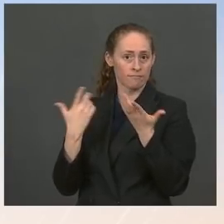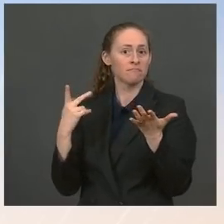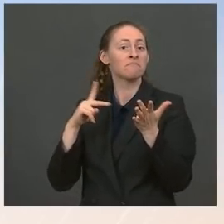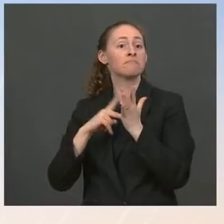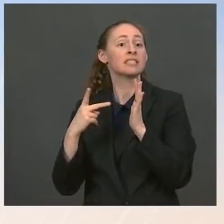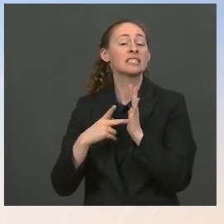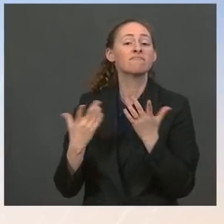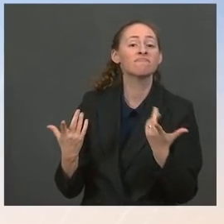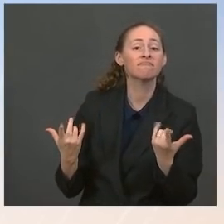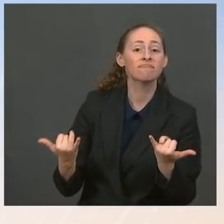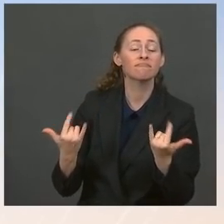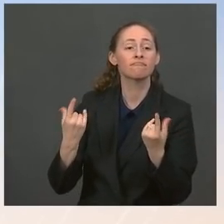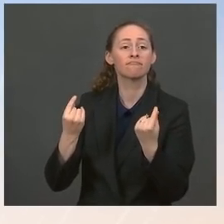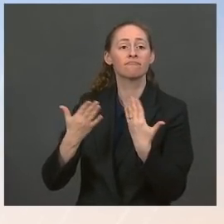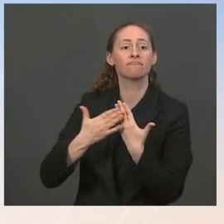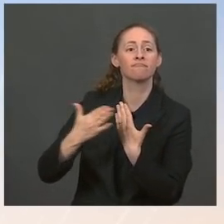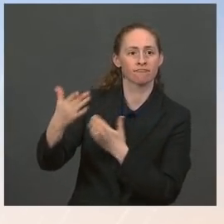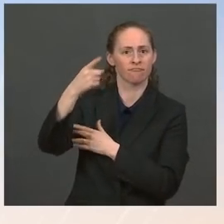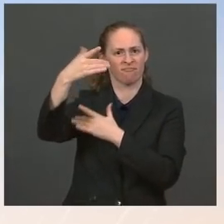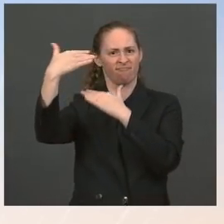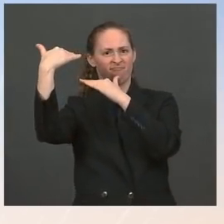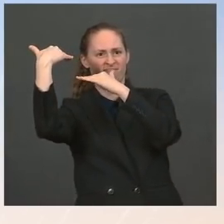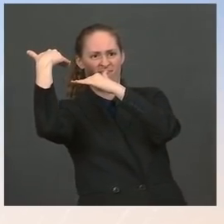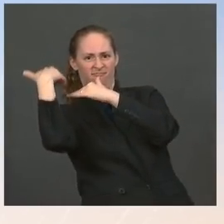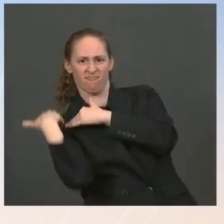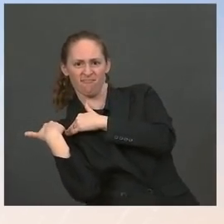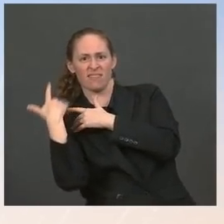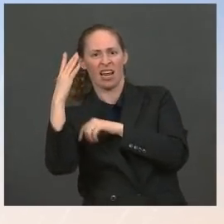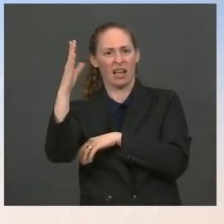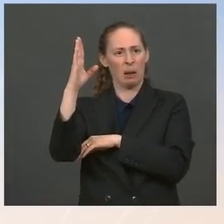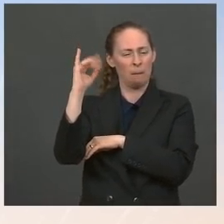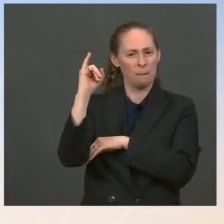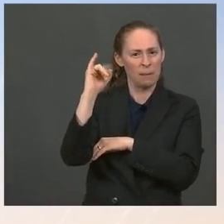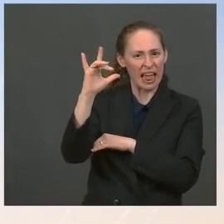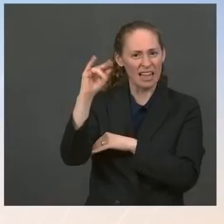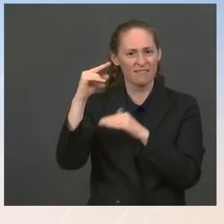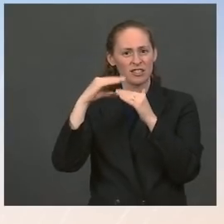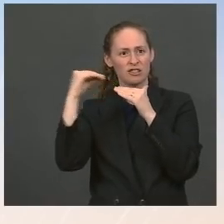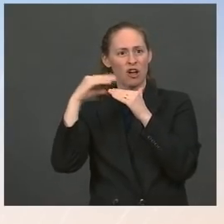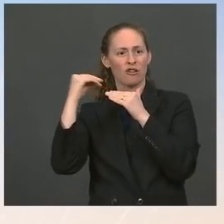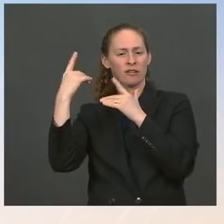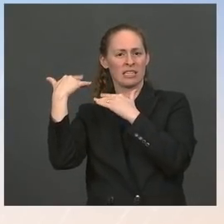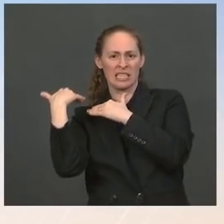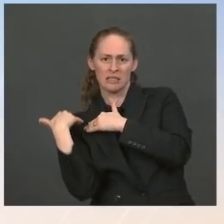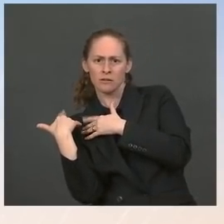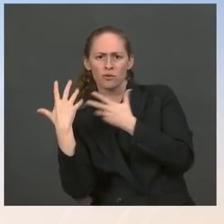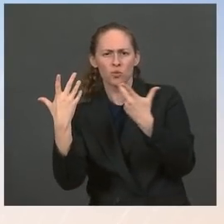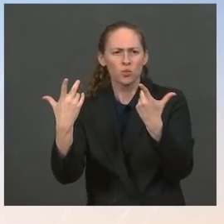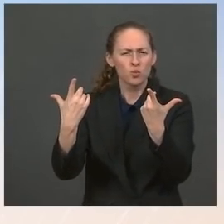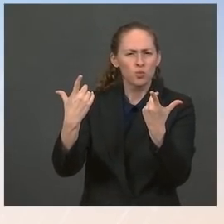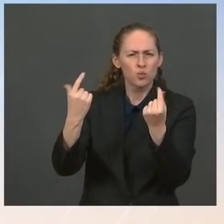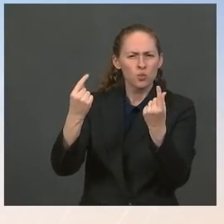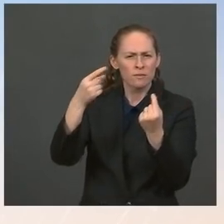$100 billion in competitive grants. Can you spell out how you plan to prioritize that money?